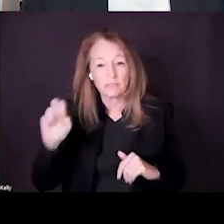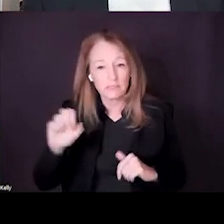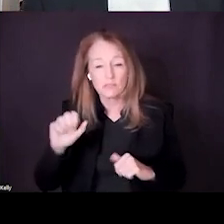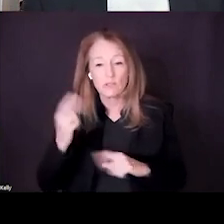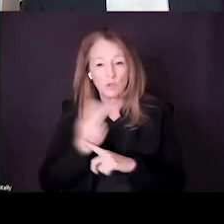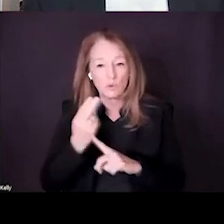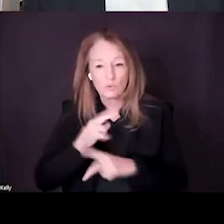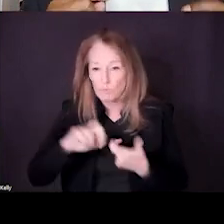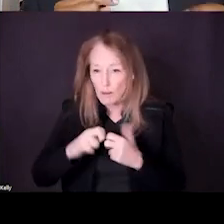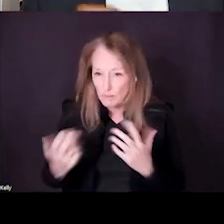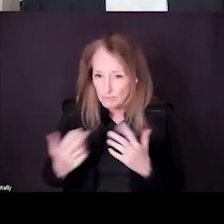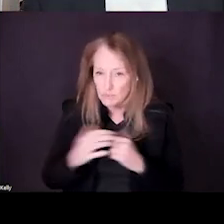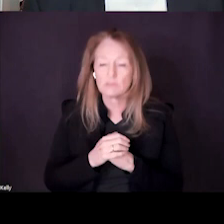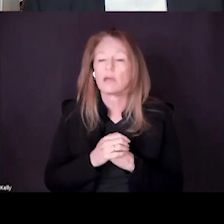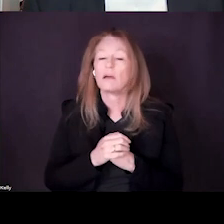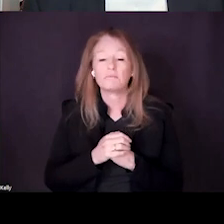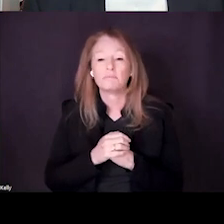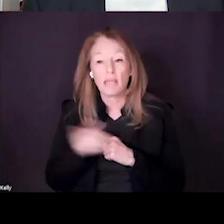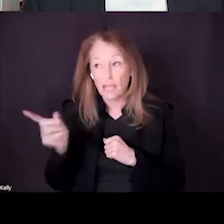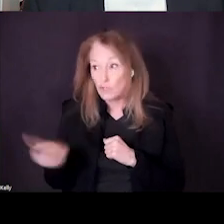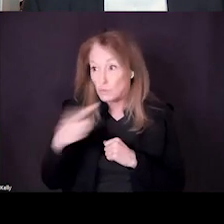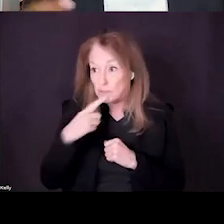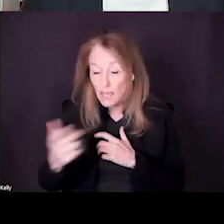OFTEN KNOW AND UNDERSTAND THE PROBLEMS THAT THEY HAVE.